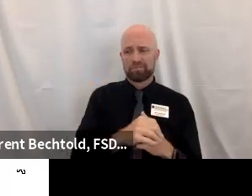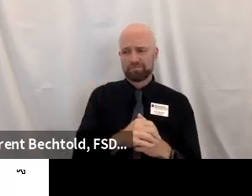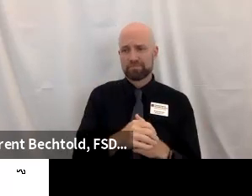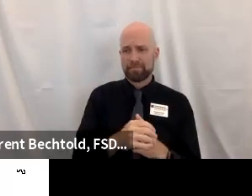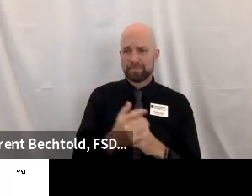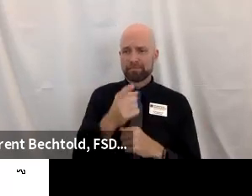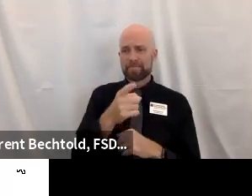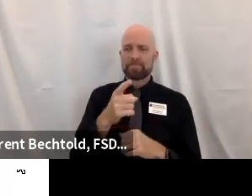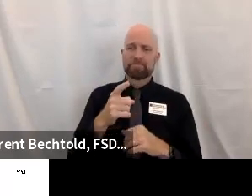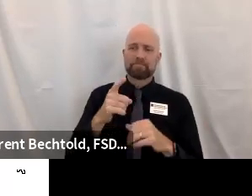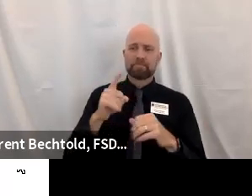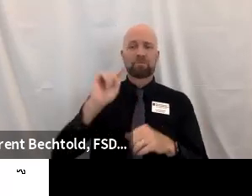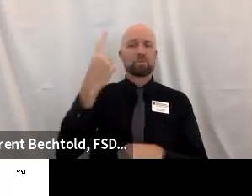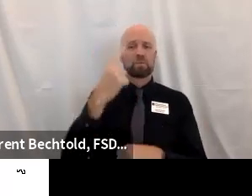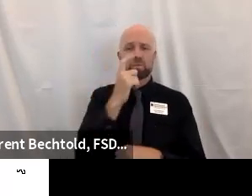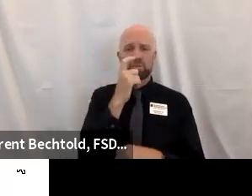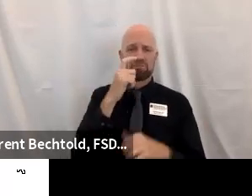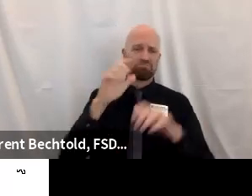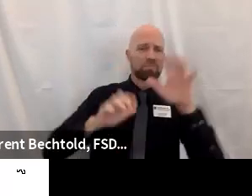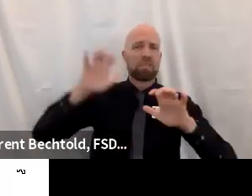the movie titled "Free Solo." He was